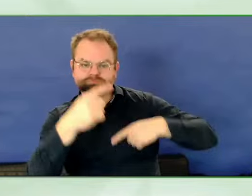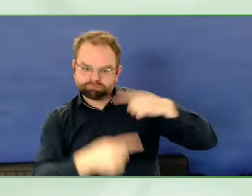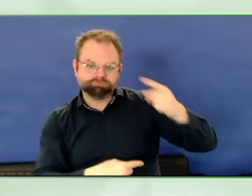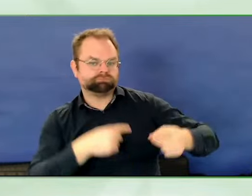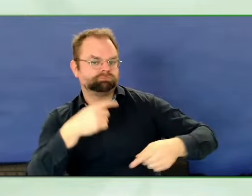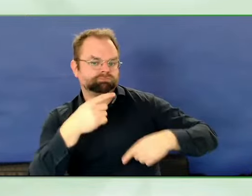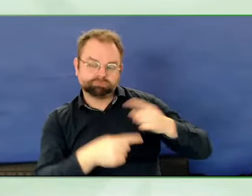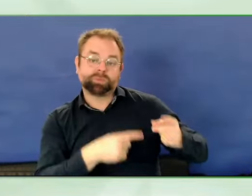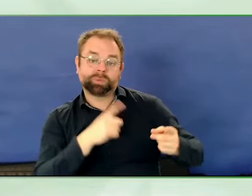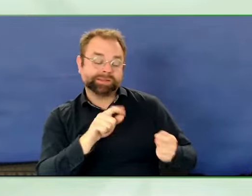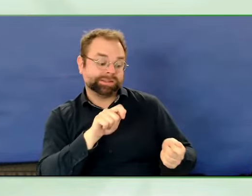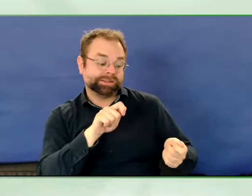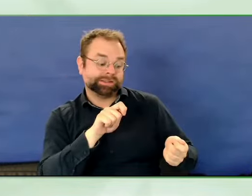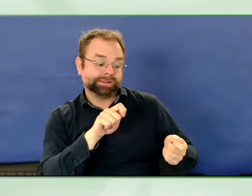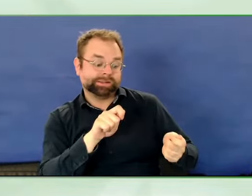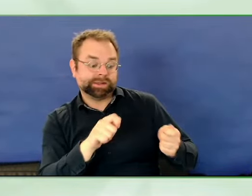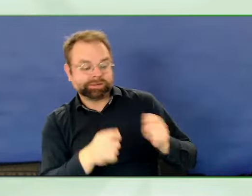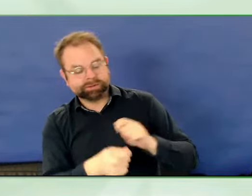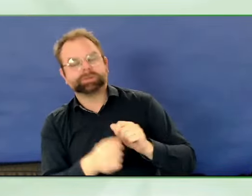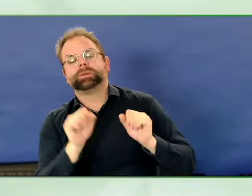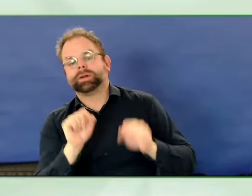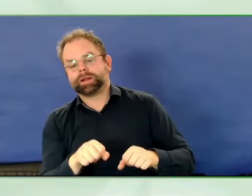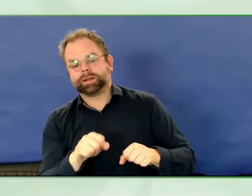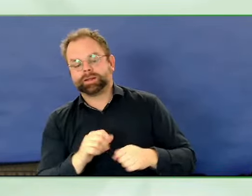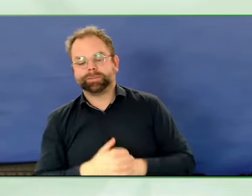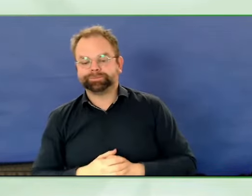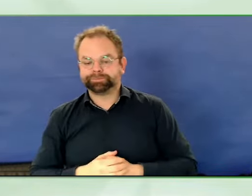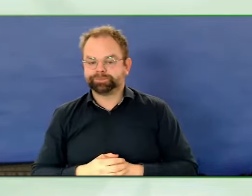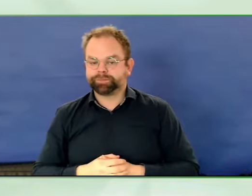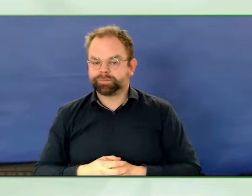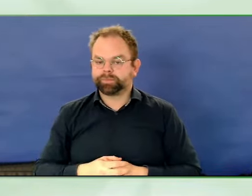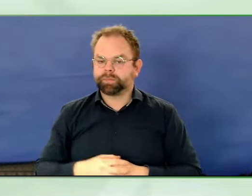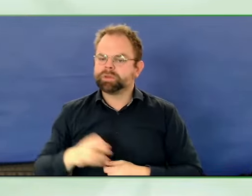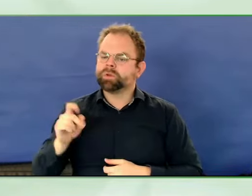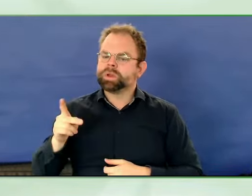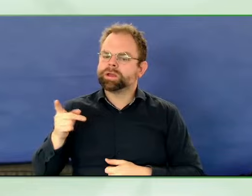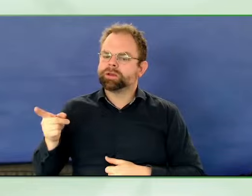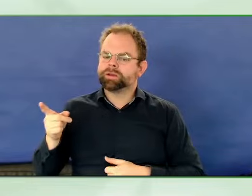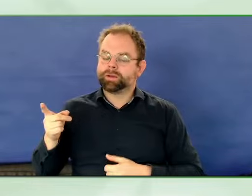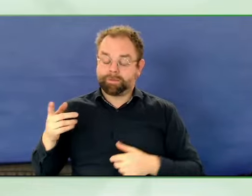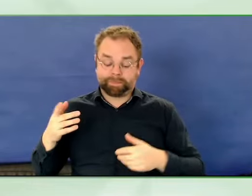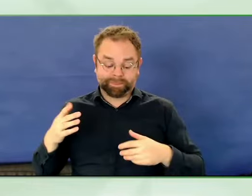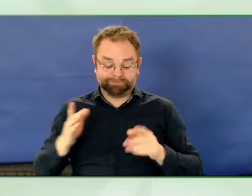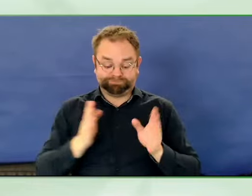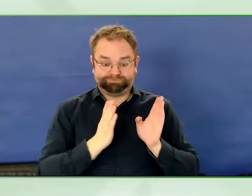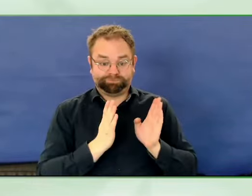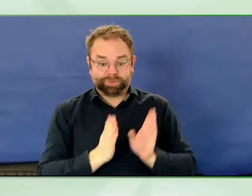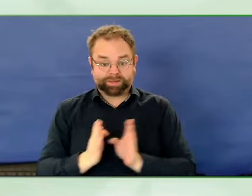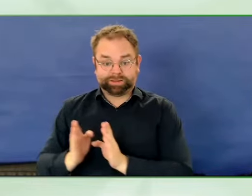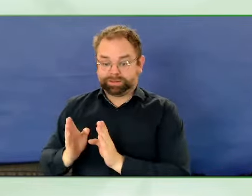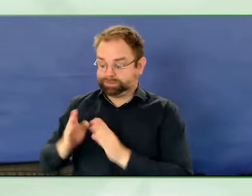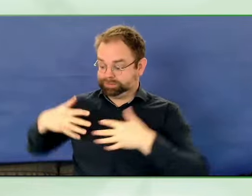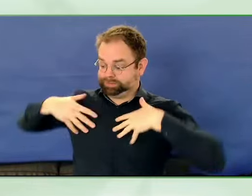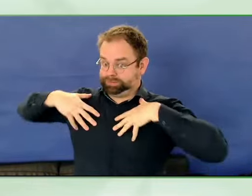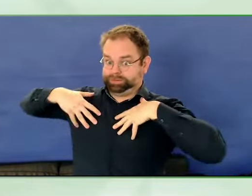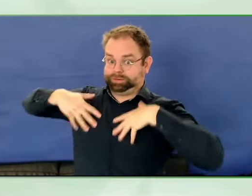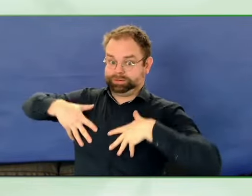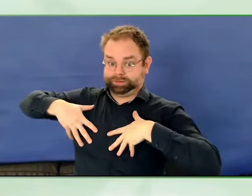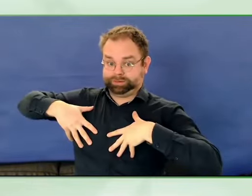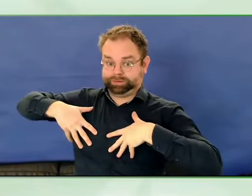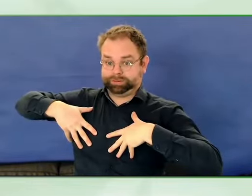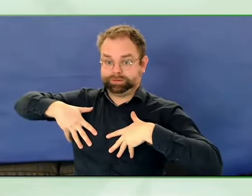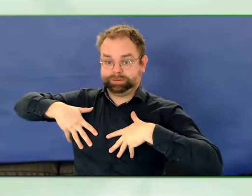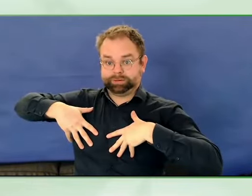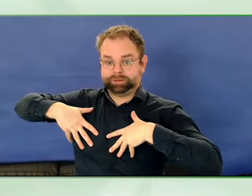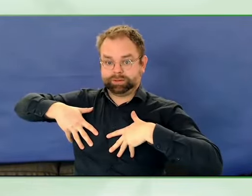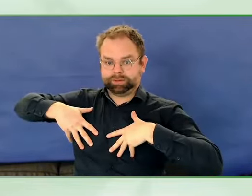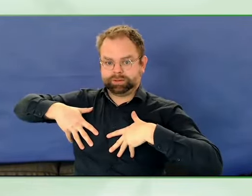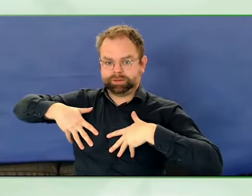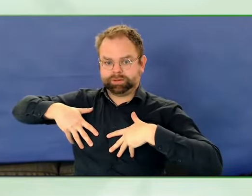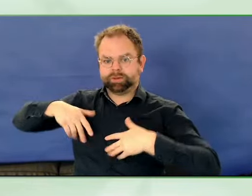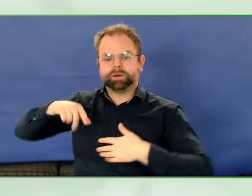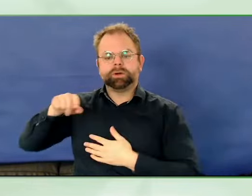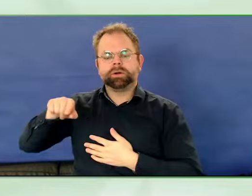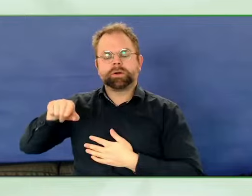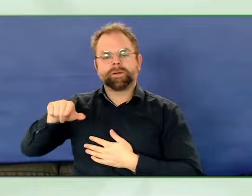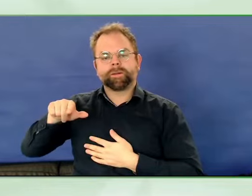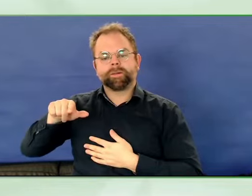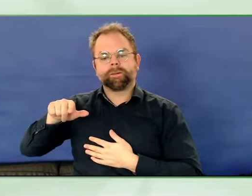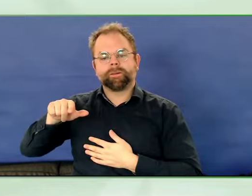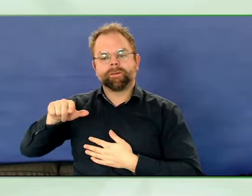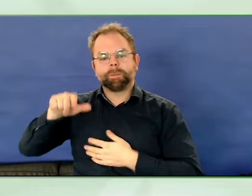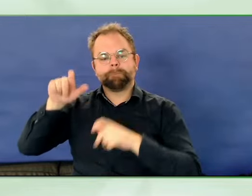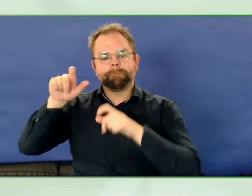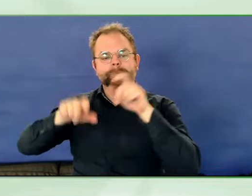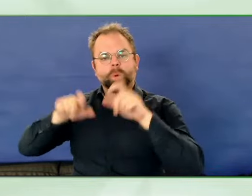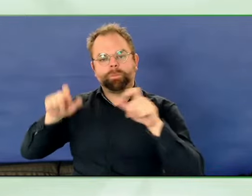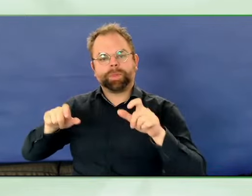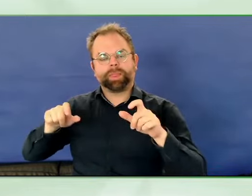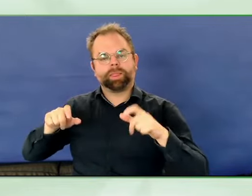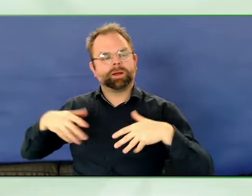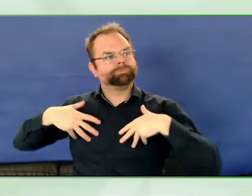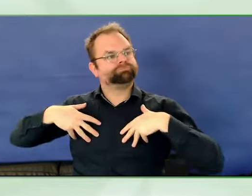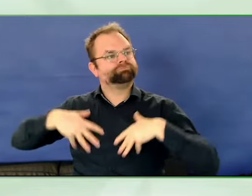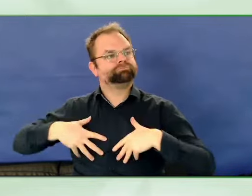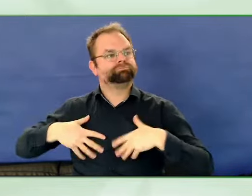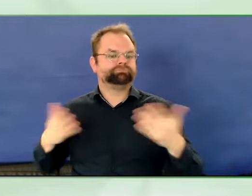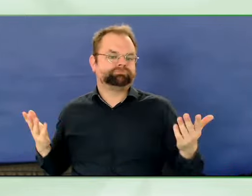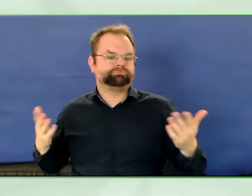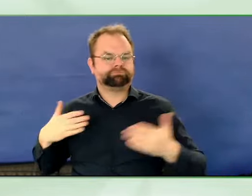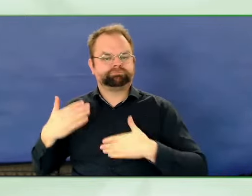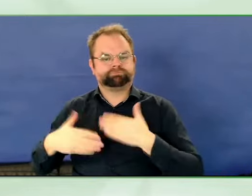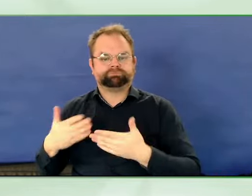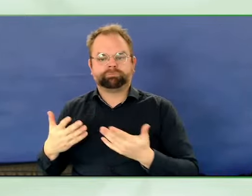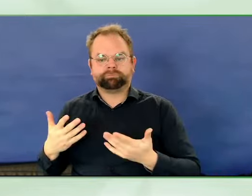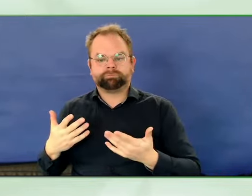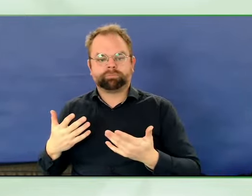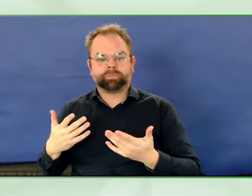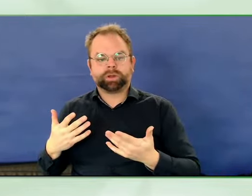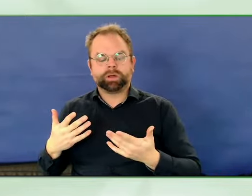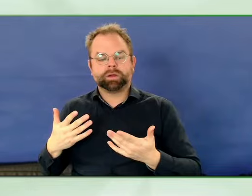I could call it many different names, that is human behaviour, was there a moment where